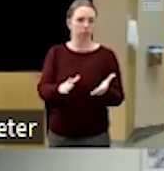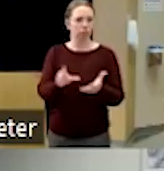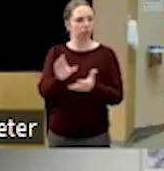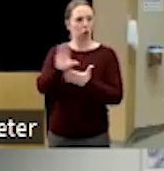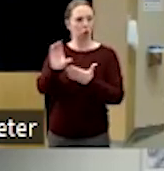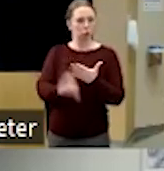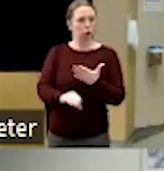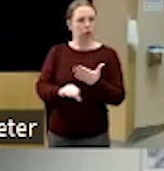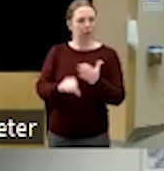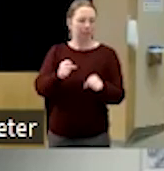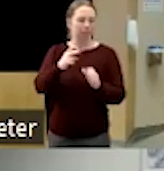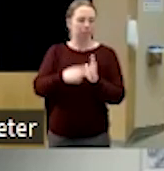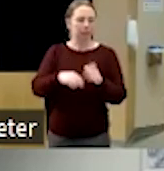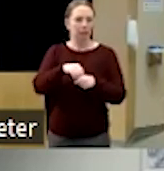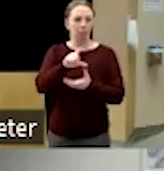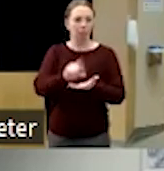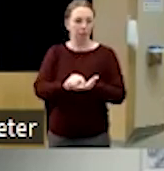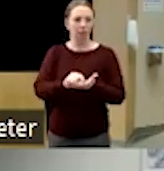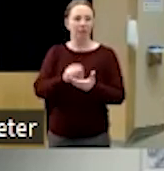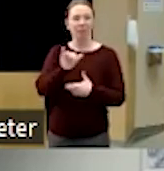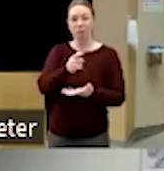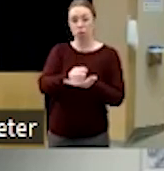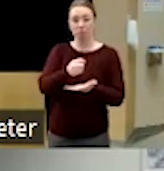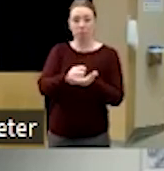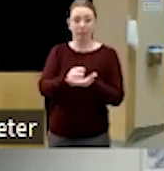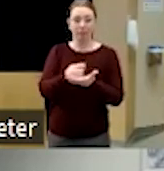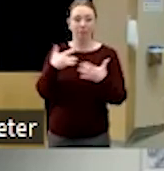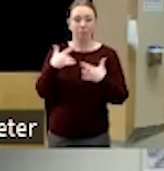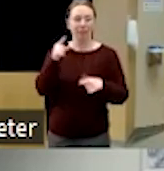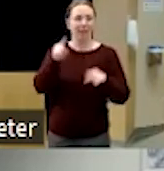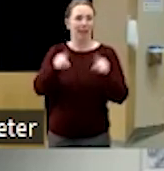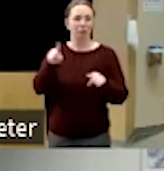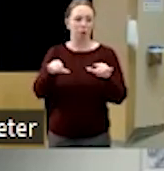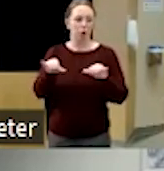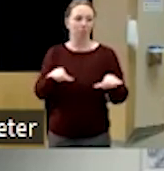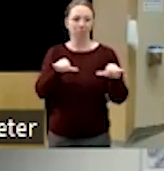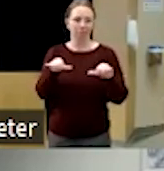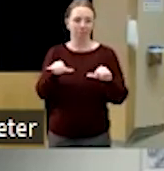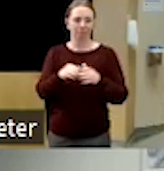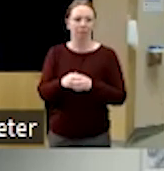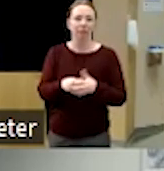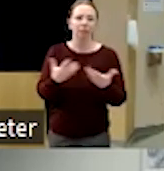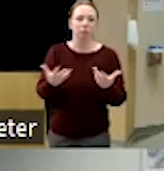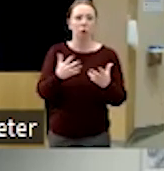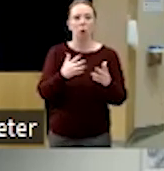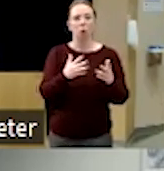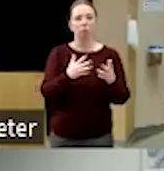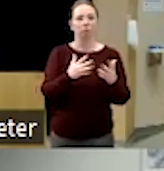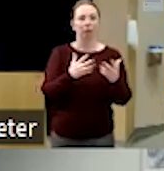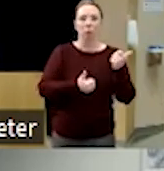the treatment was very heterogenic depending on so modules content intensity length and also the